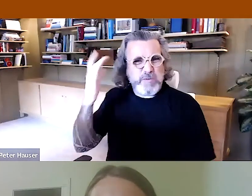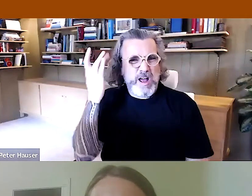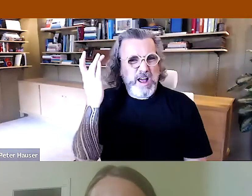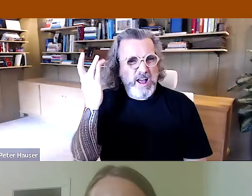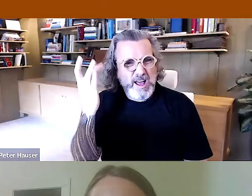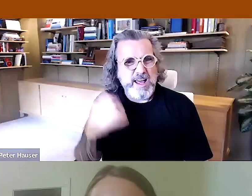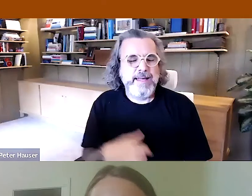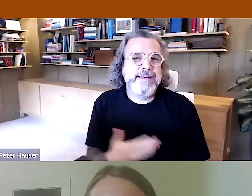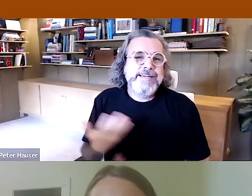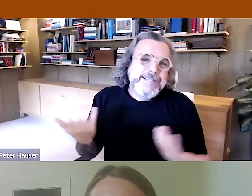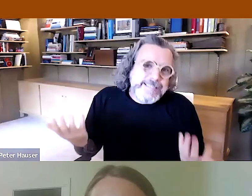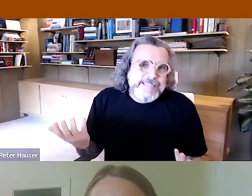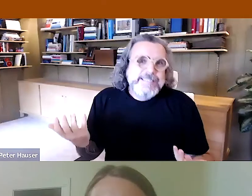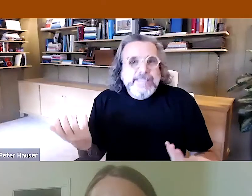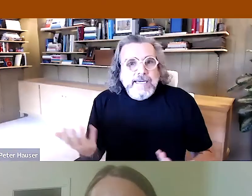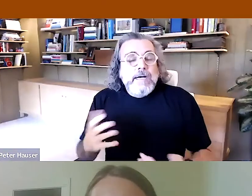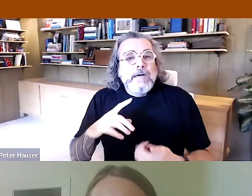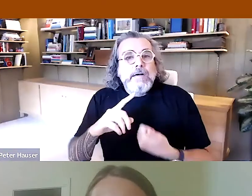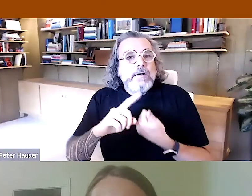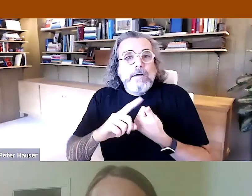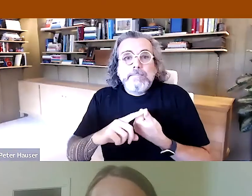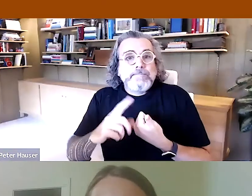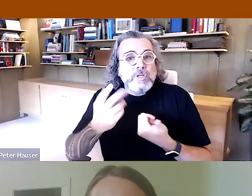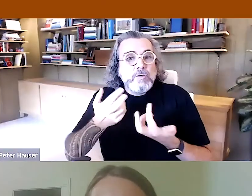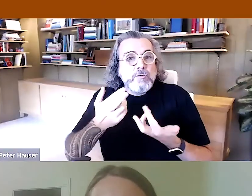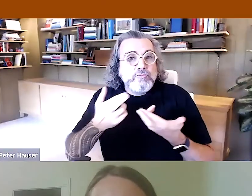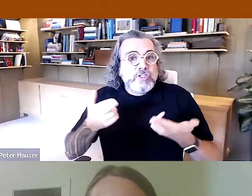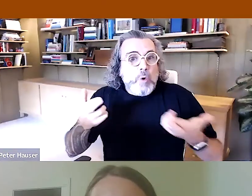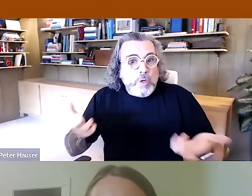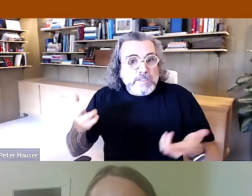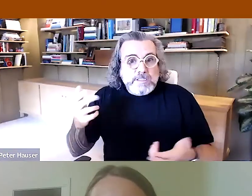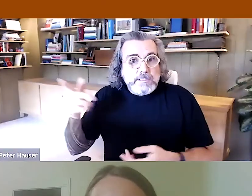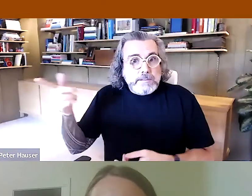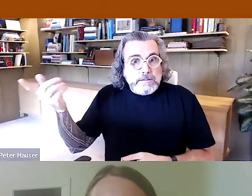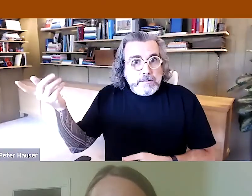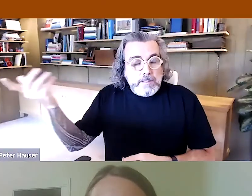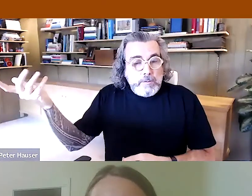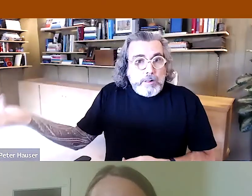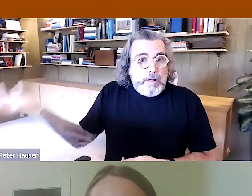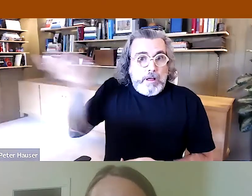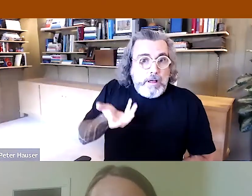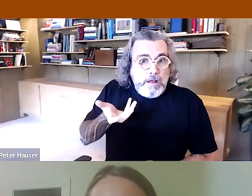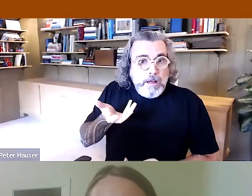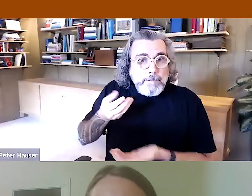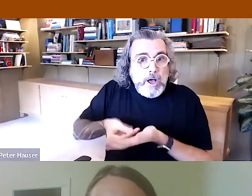but I am part of the team, so why would you want to be involved as a subawardee?